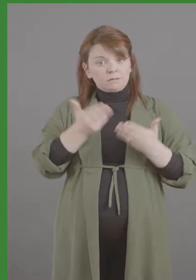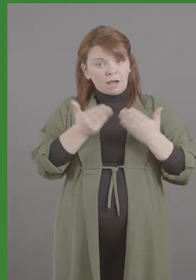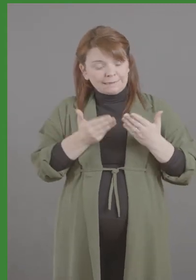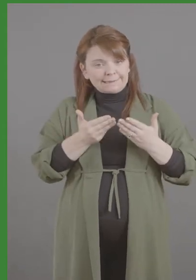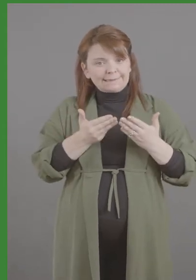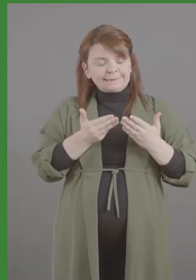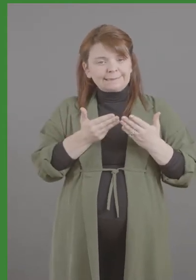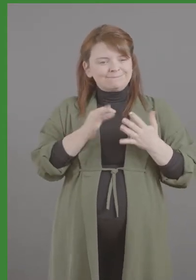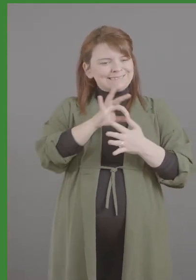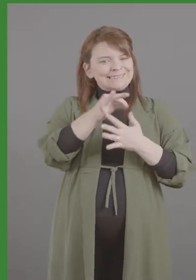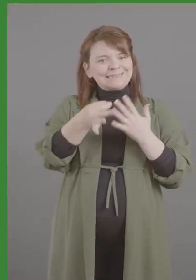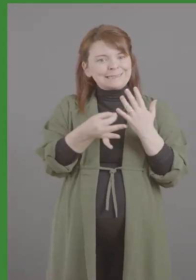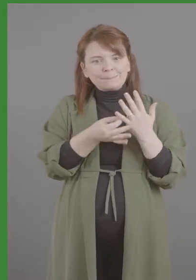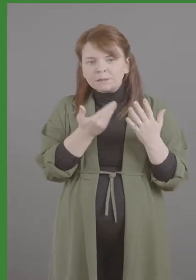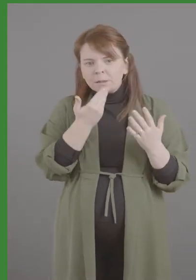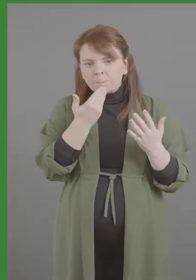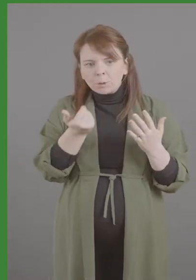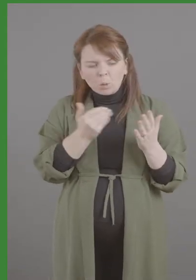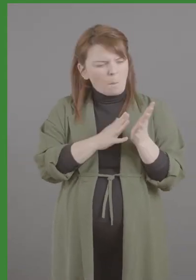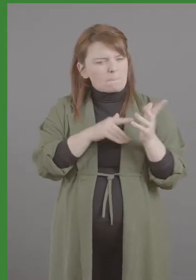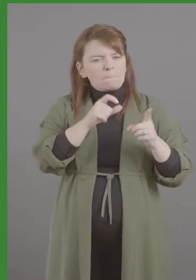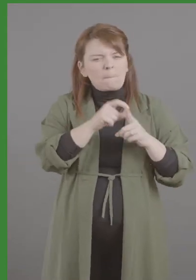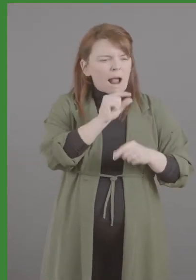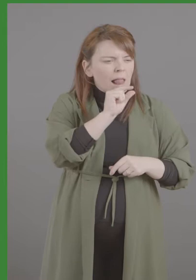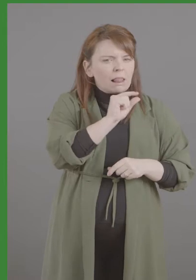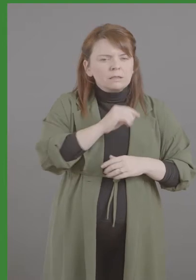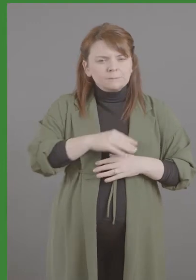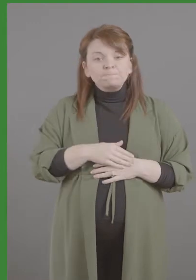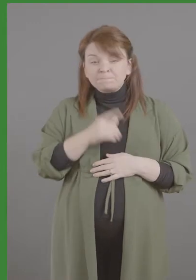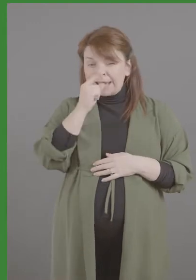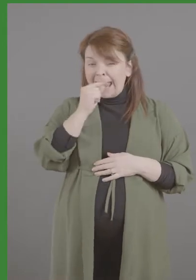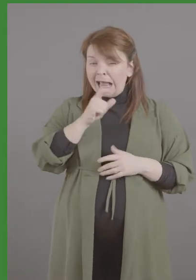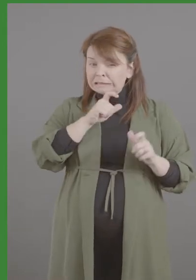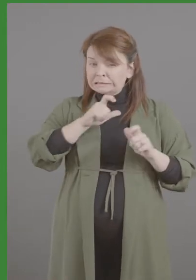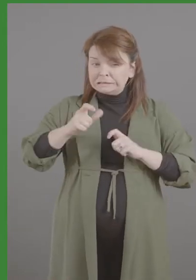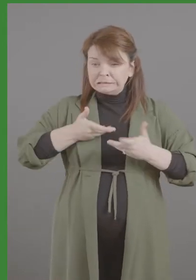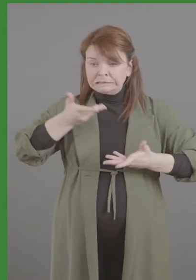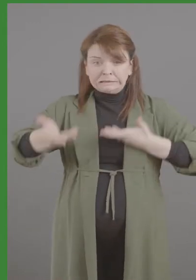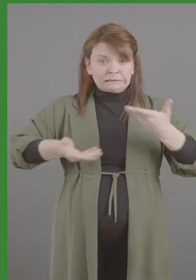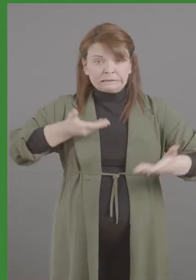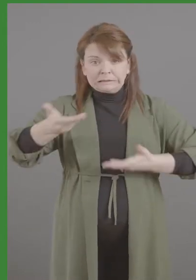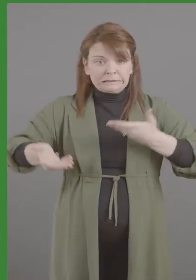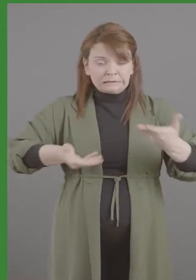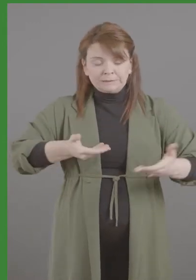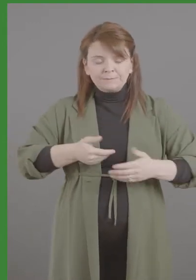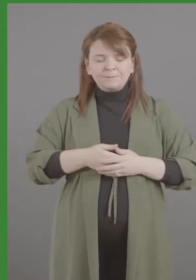have mild or even no symptoms but can still spread the virus. With regular self-testing we